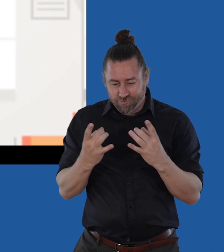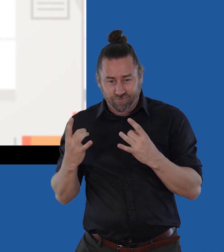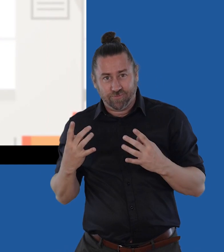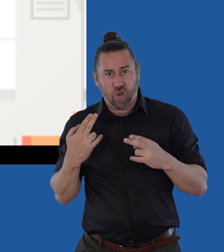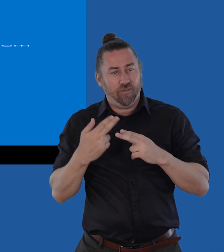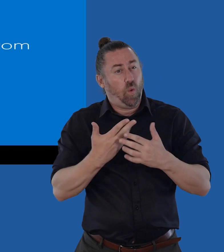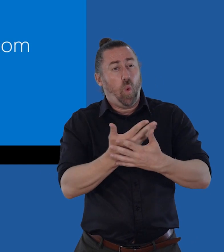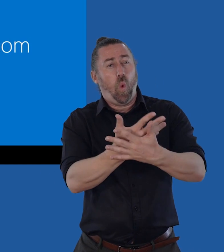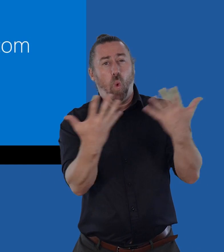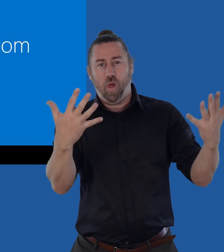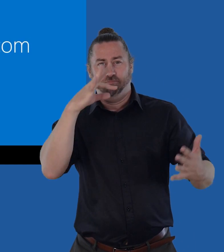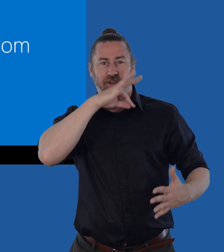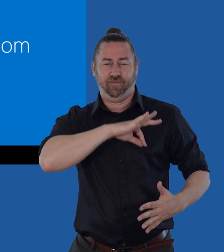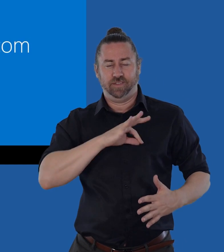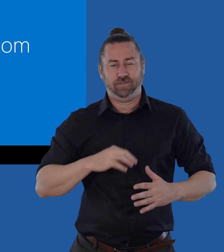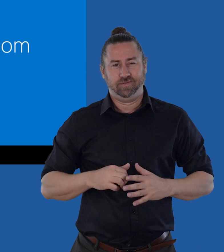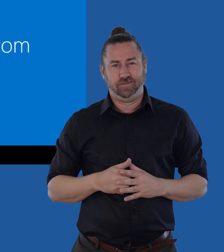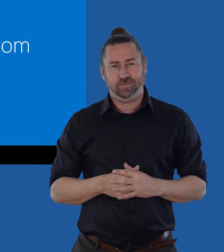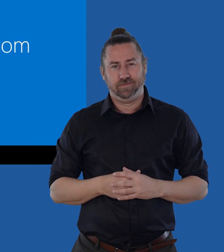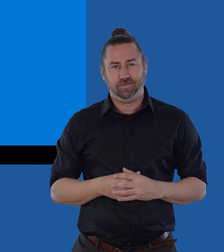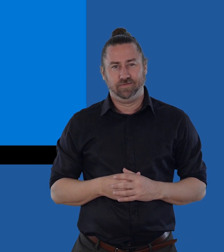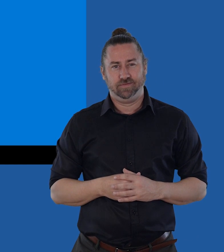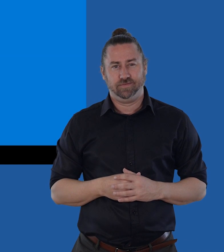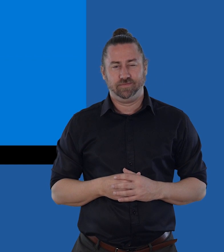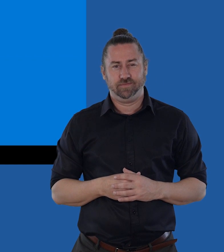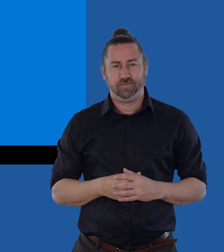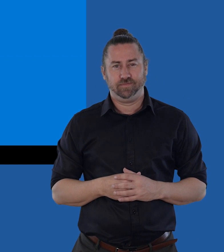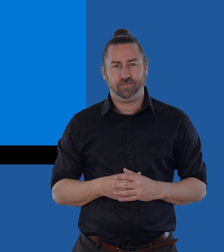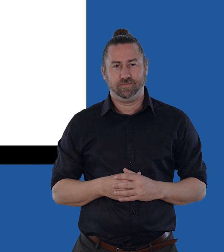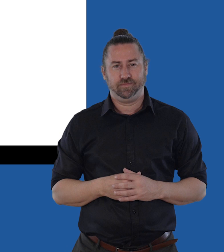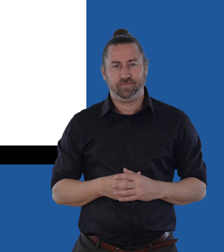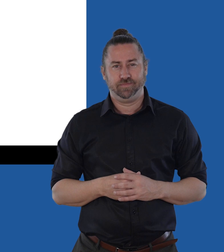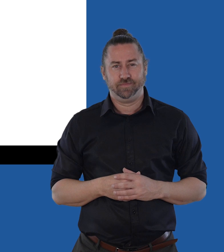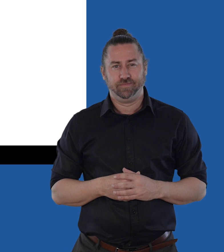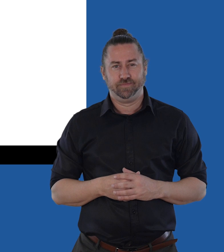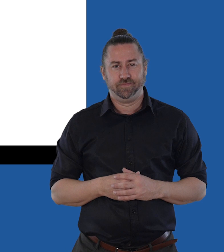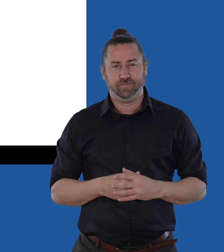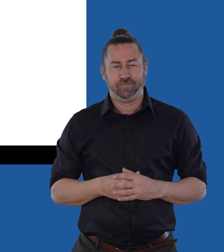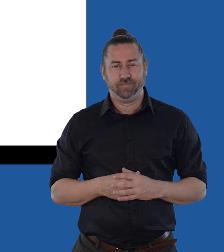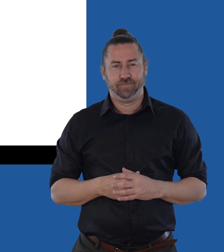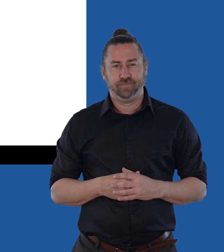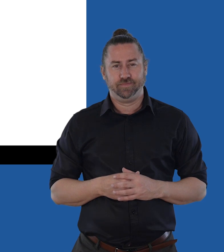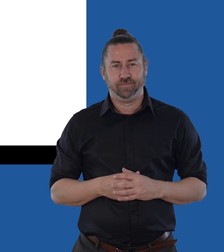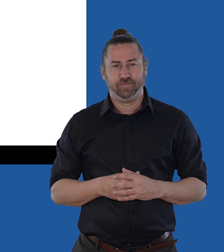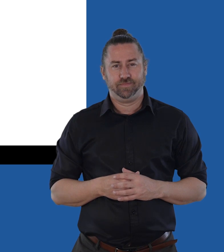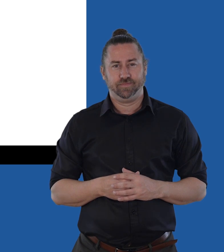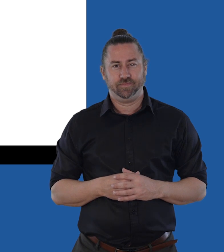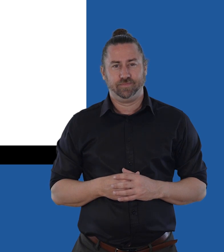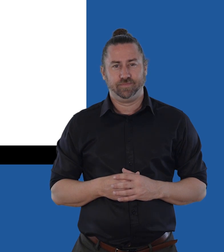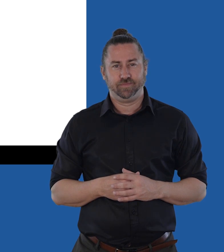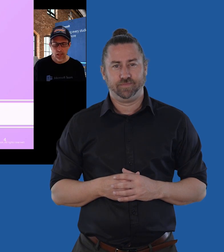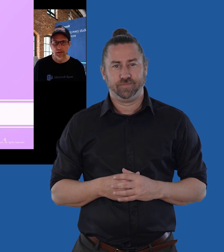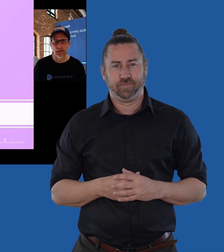>(VIDEO STOPS)